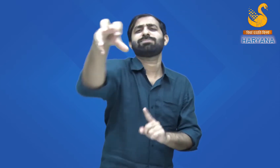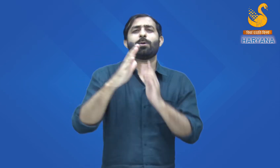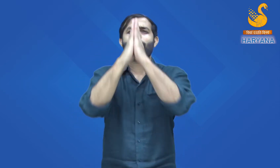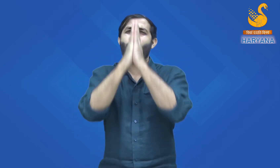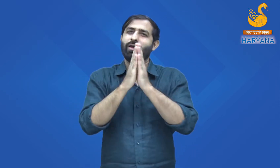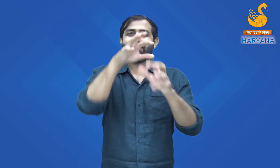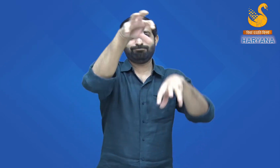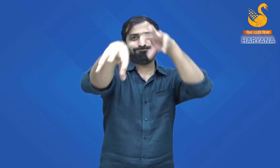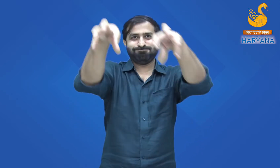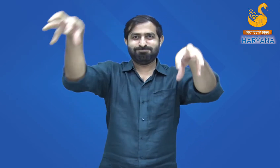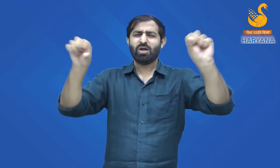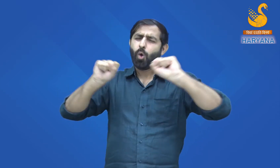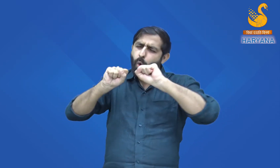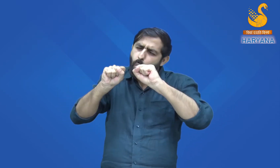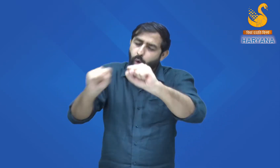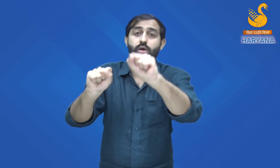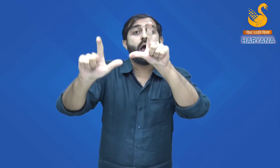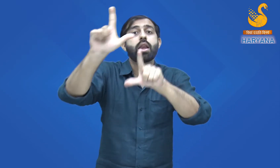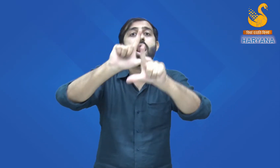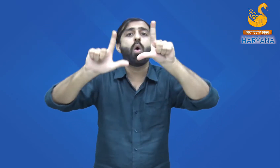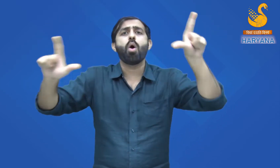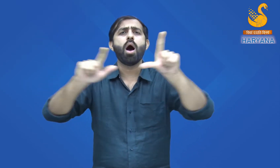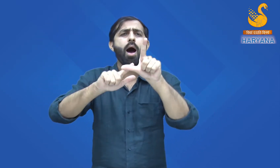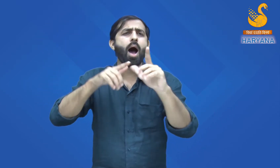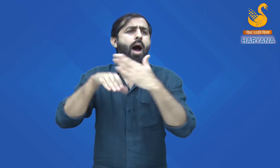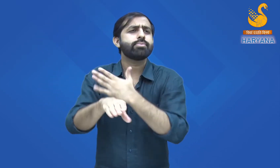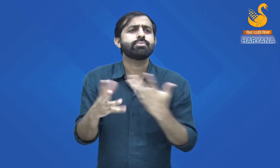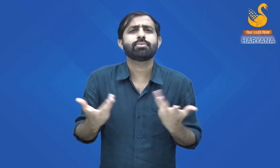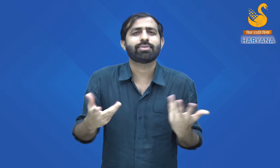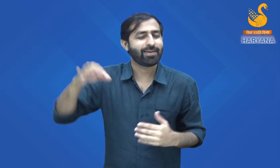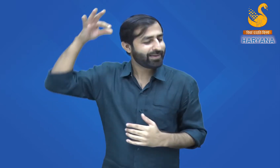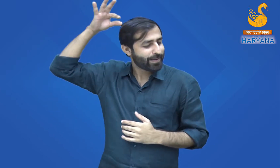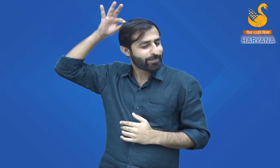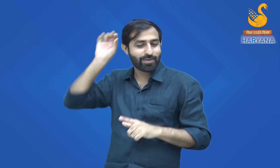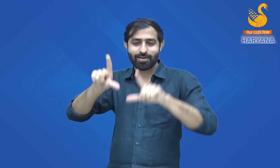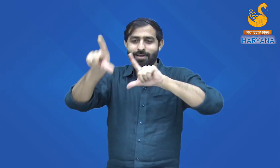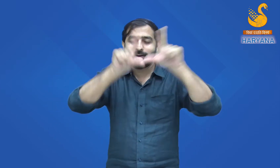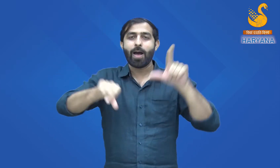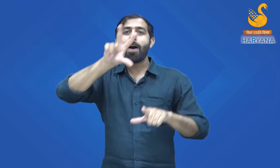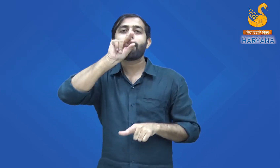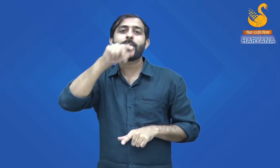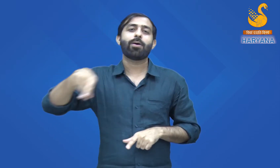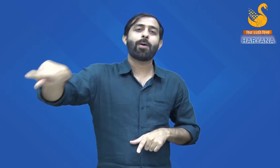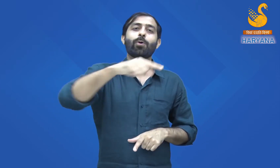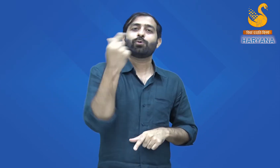and abundant shrines. In all these places, Sanskrit language have been used by the priests